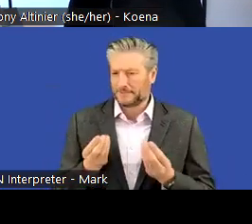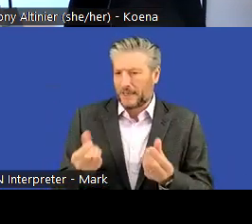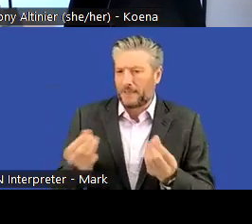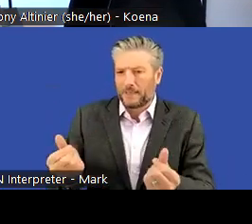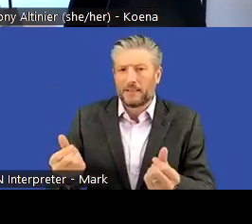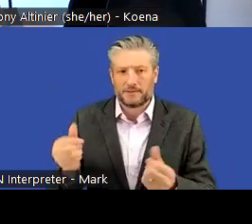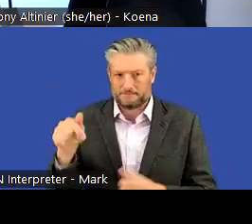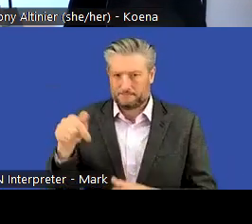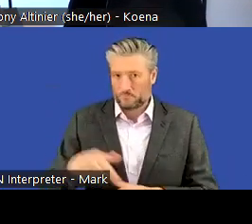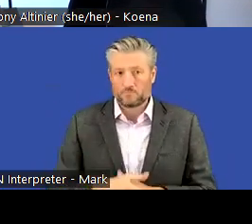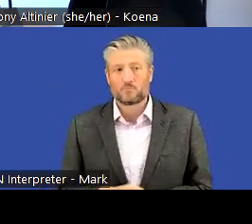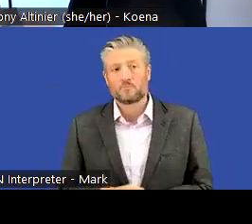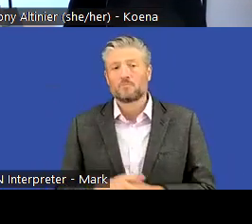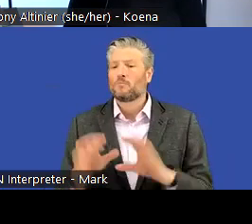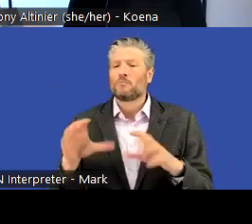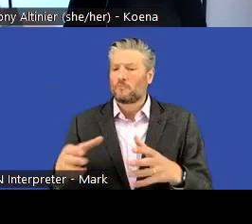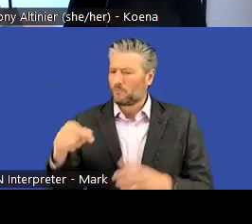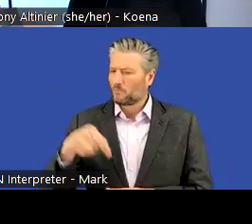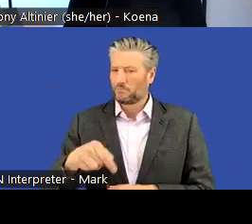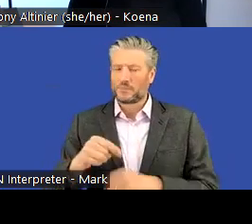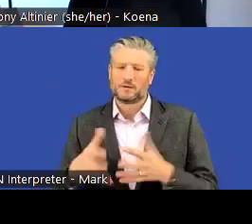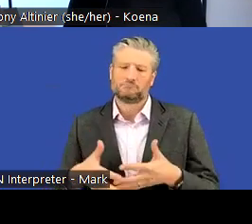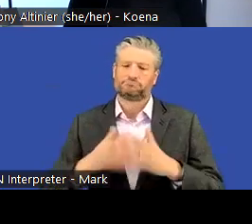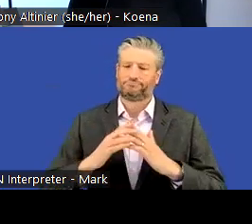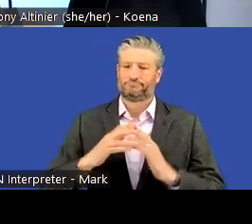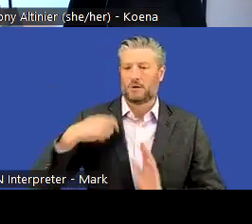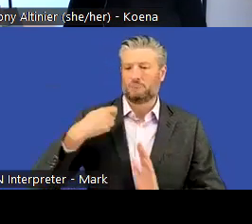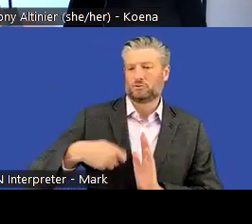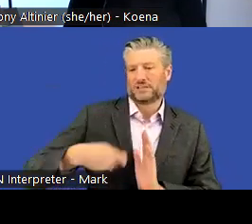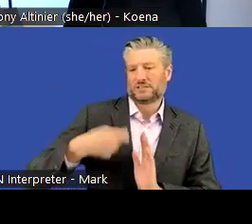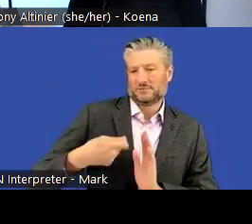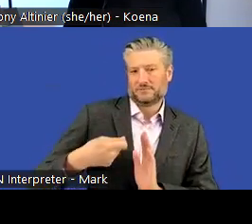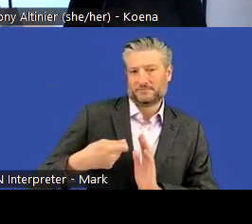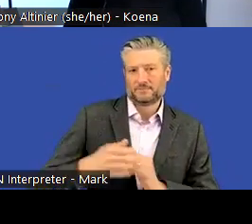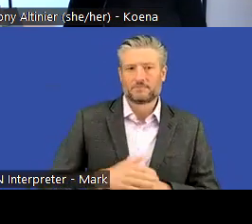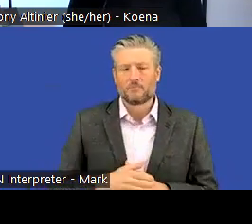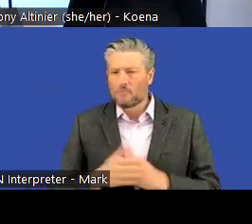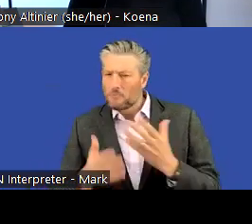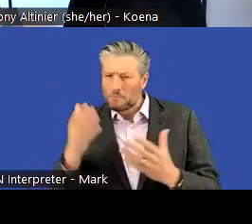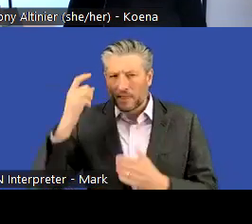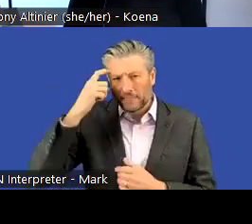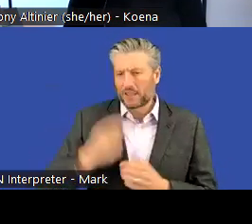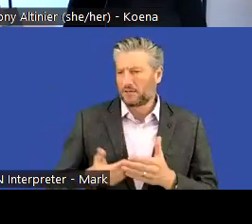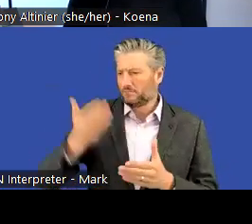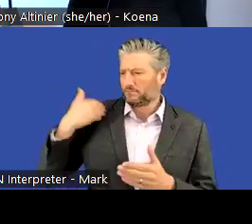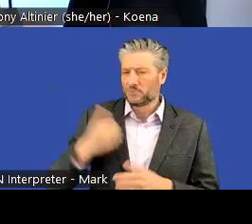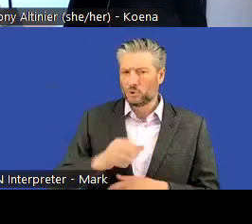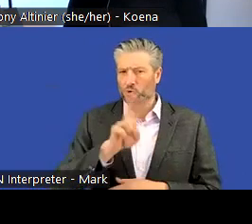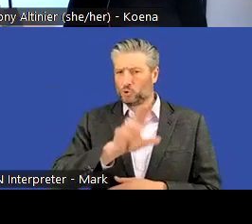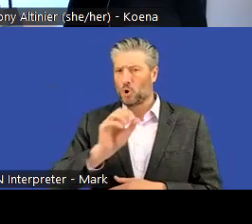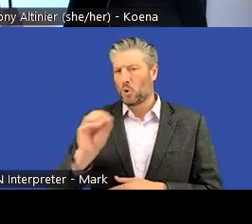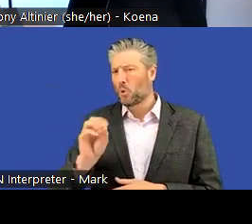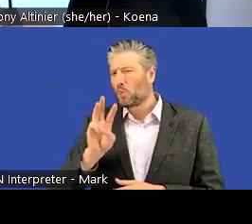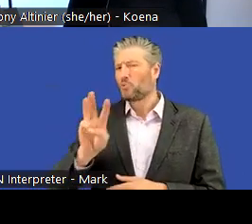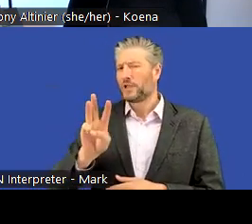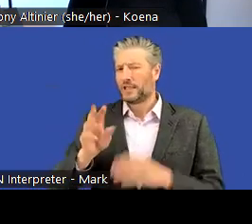They created a project in, I think, 2003 that was called AccessiWeb.